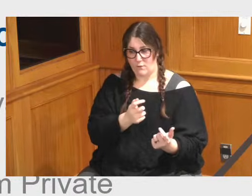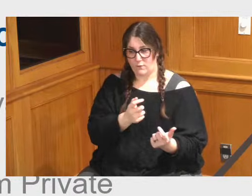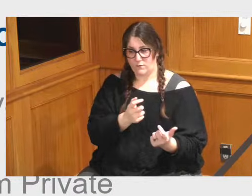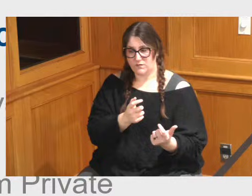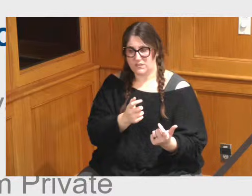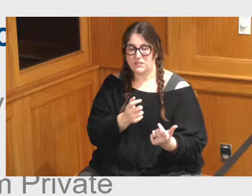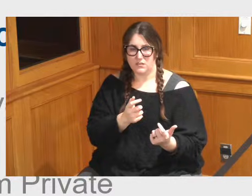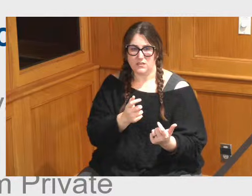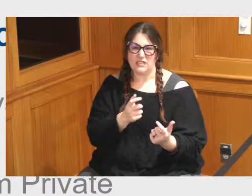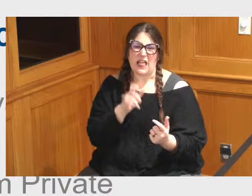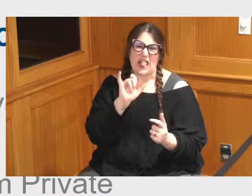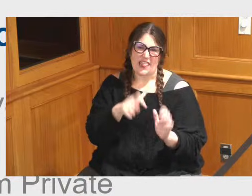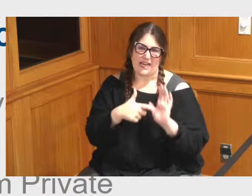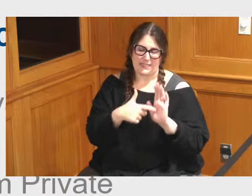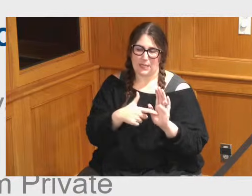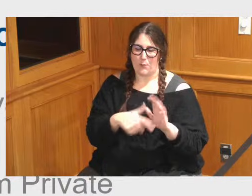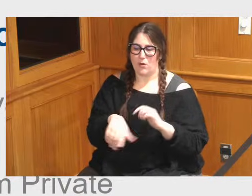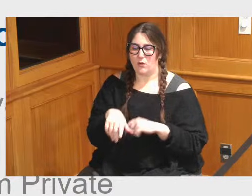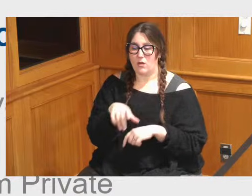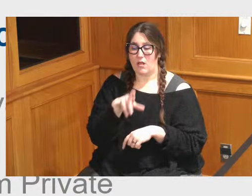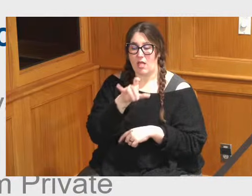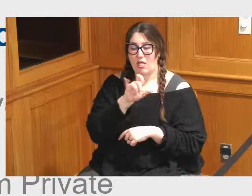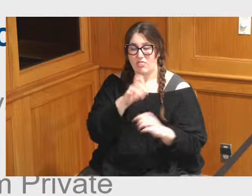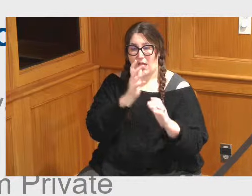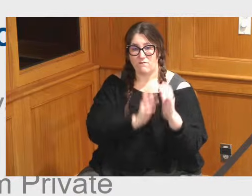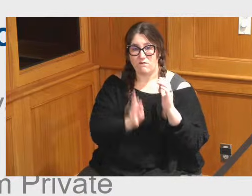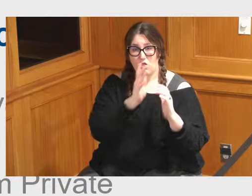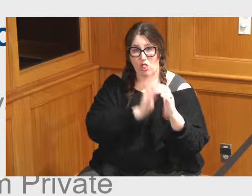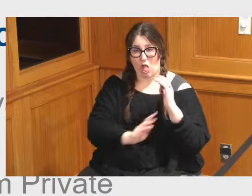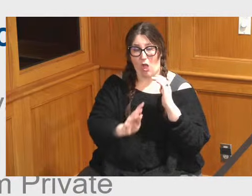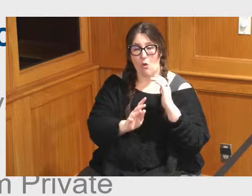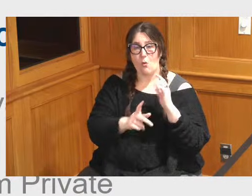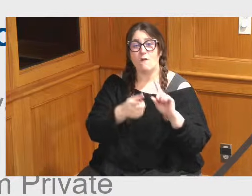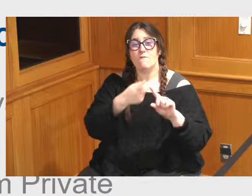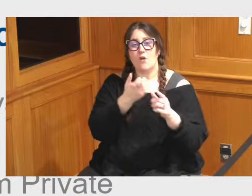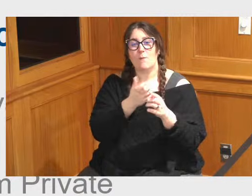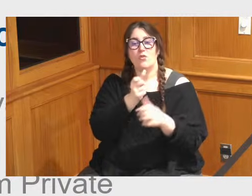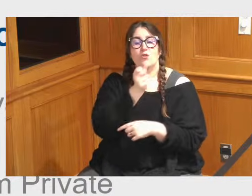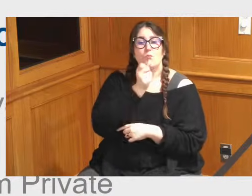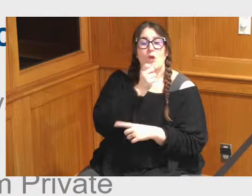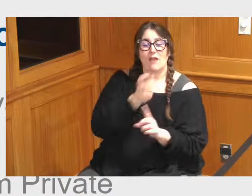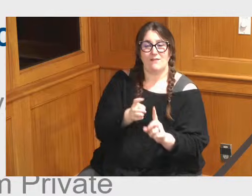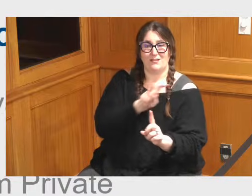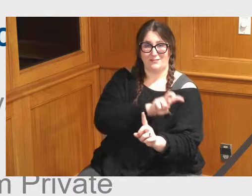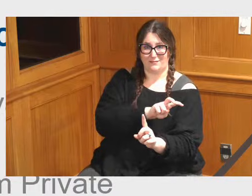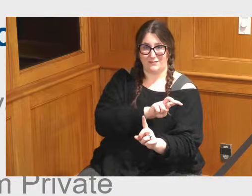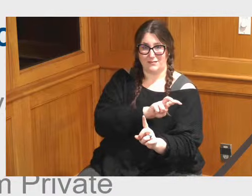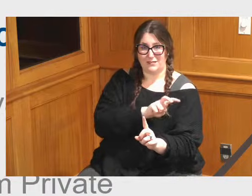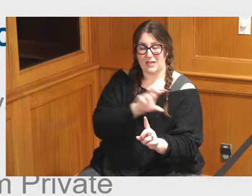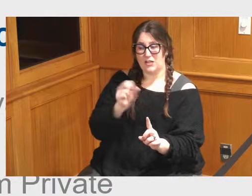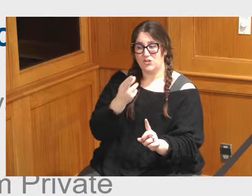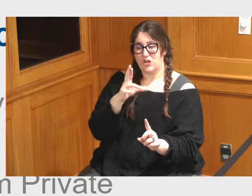remove that those flows from the public from the private side and Sharonville is already